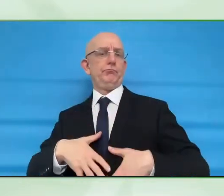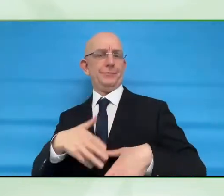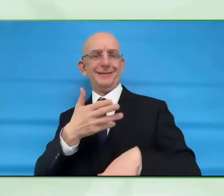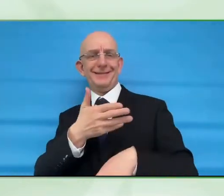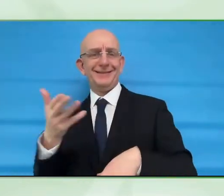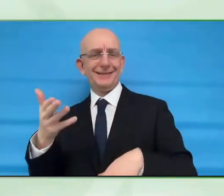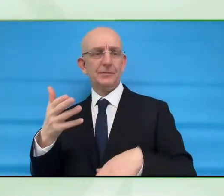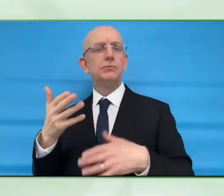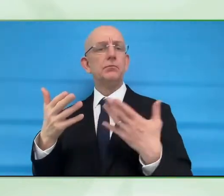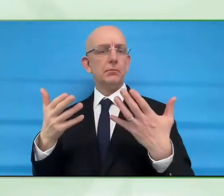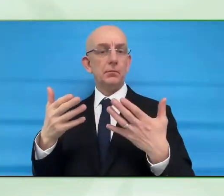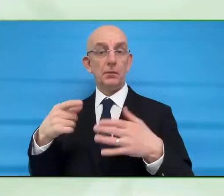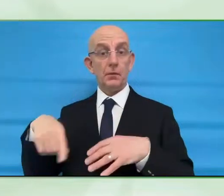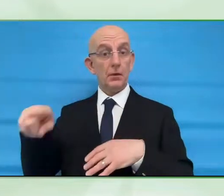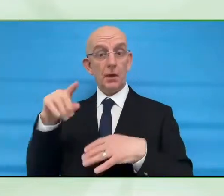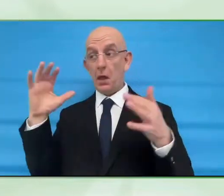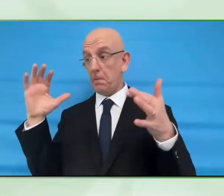and appreciate sounds.